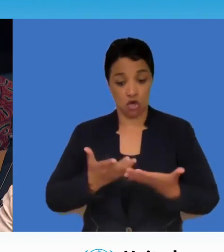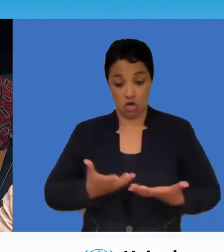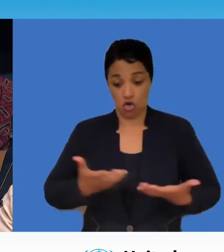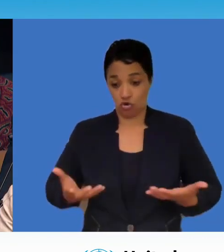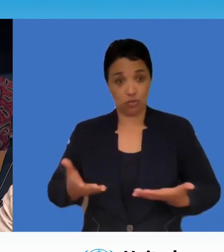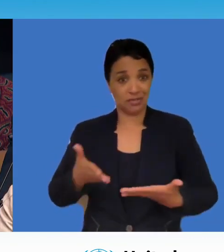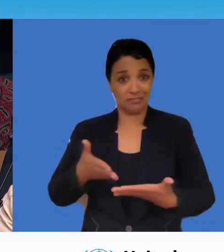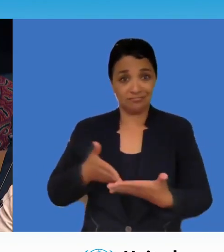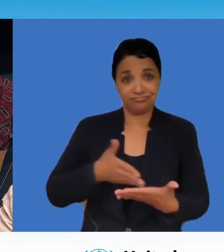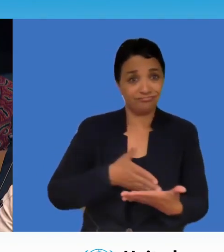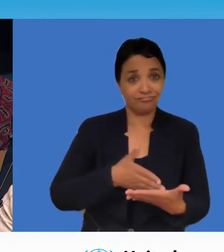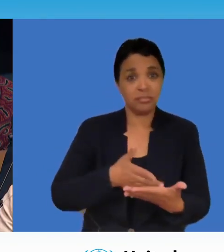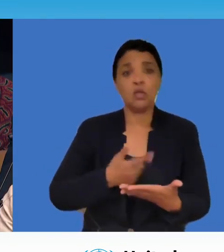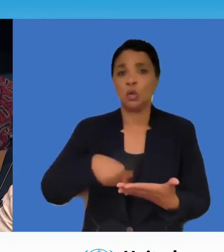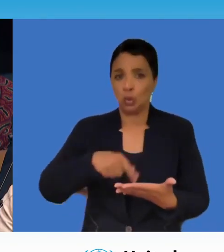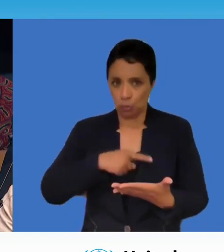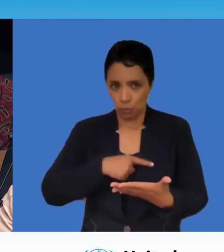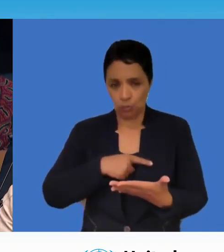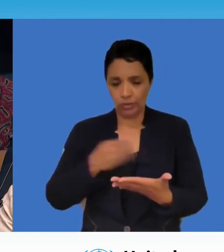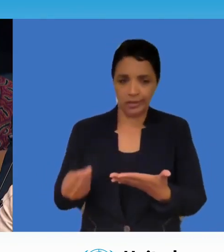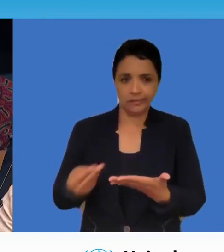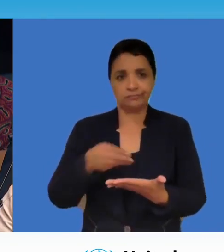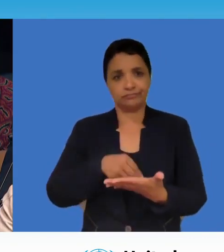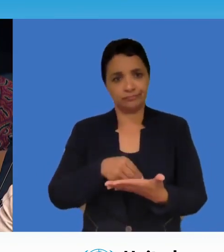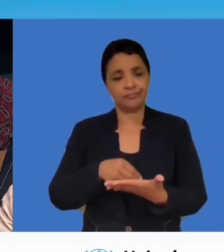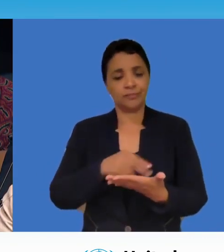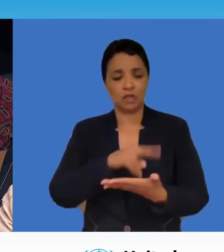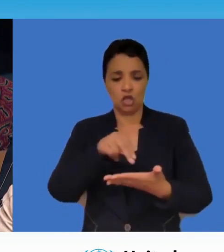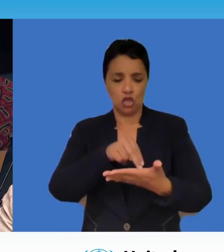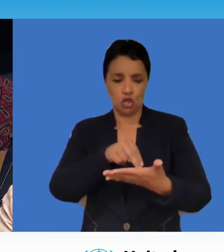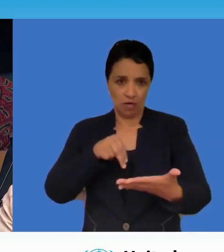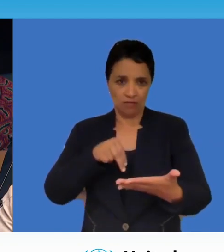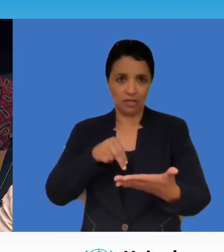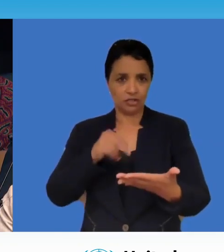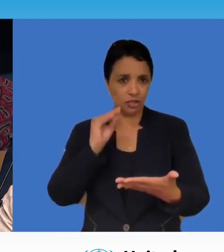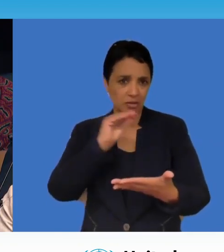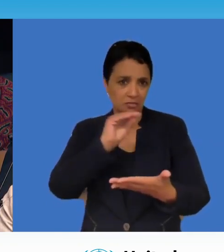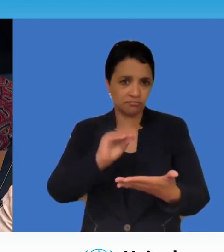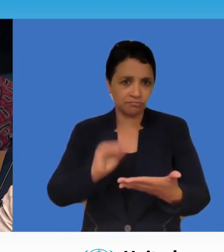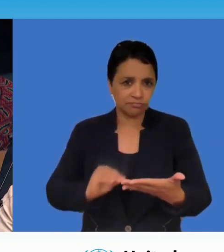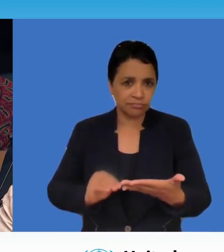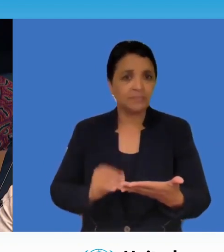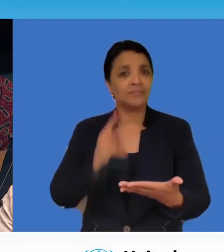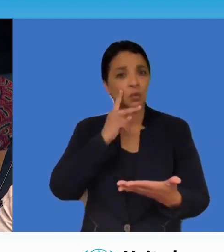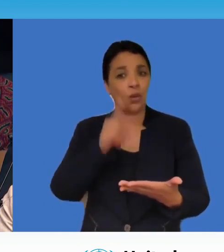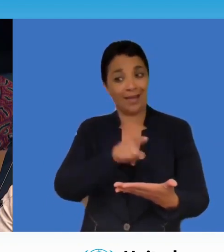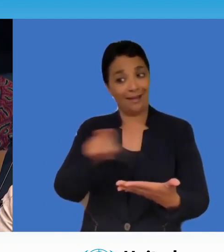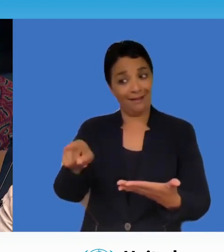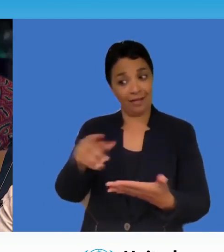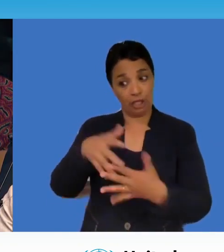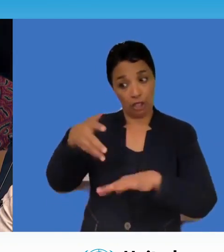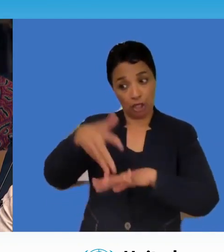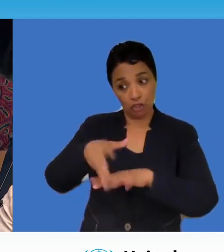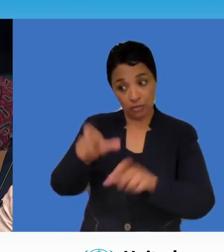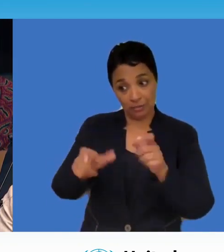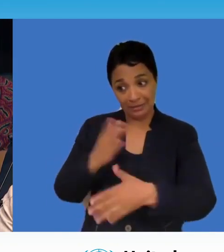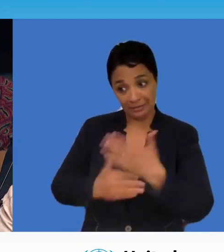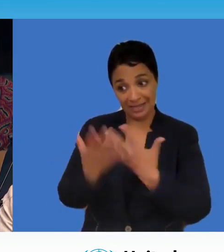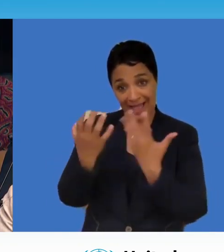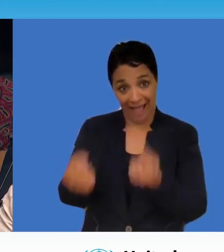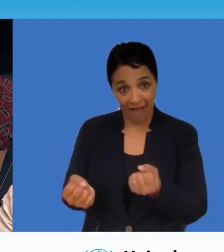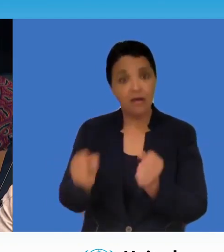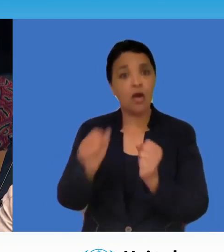reflections of the uncpd to empower indigenous disabled people to know their rights you can see